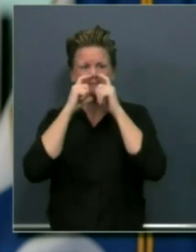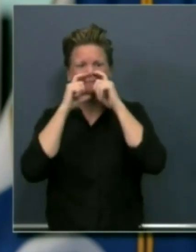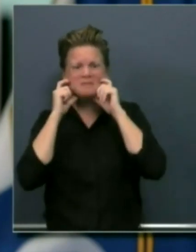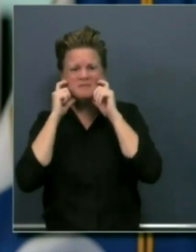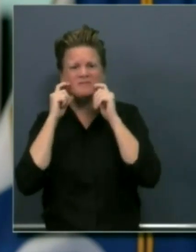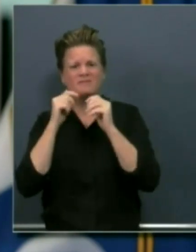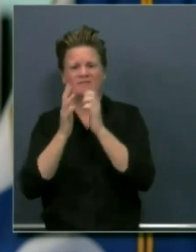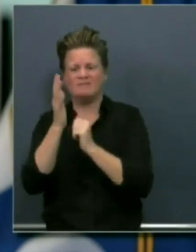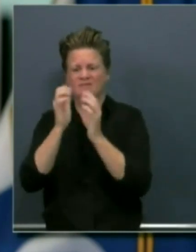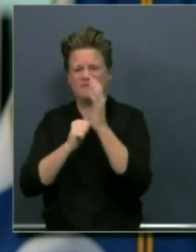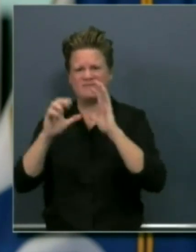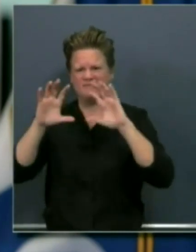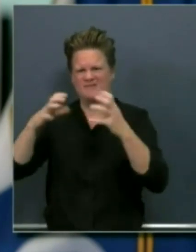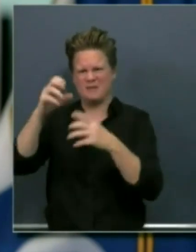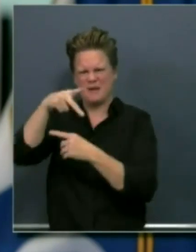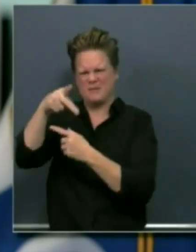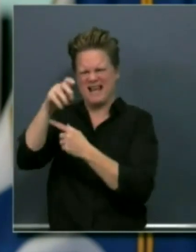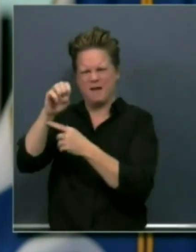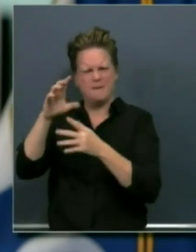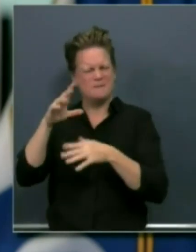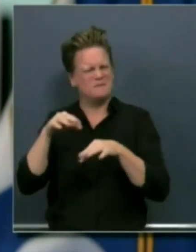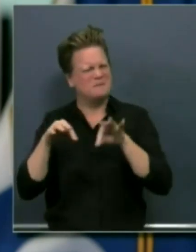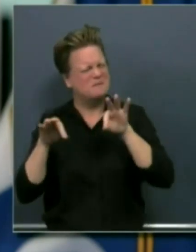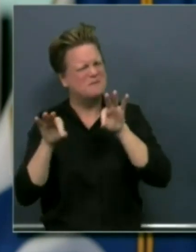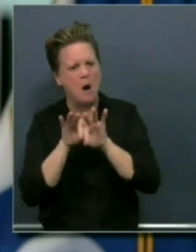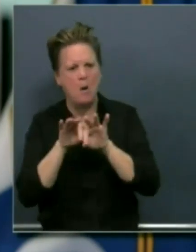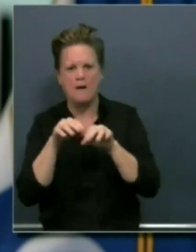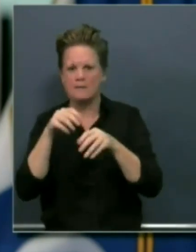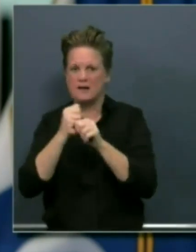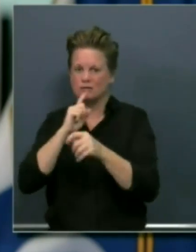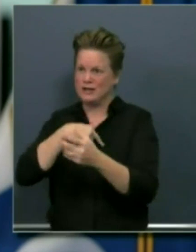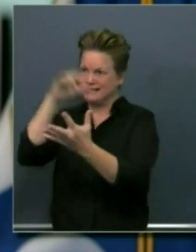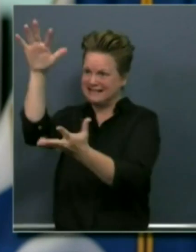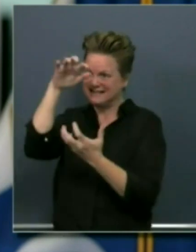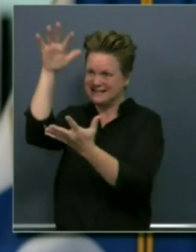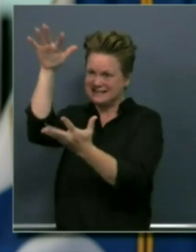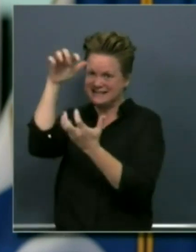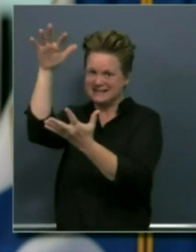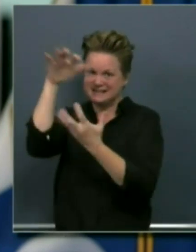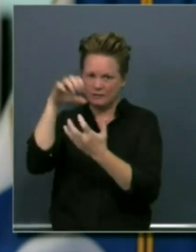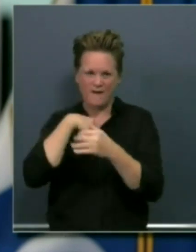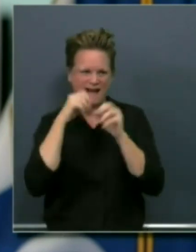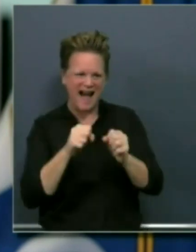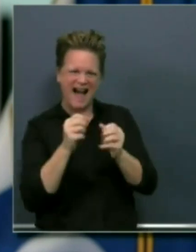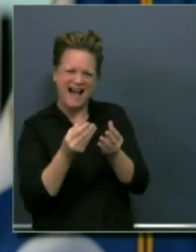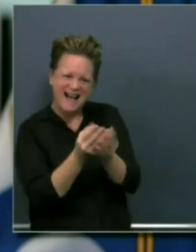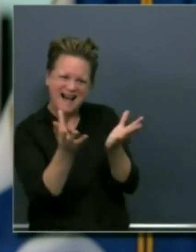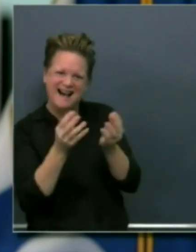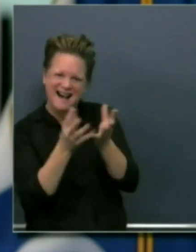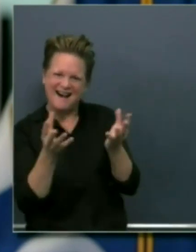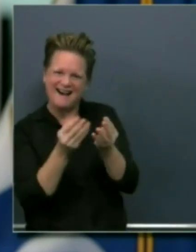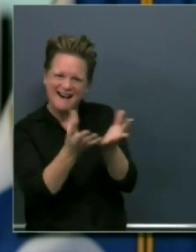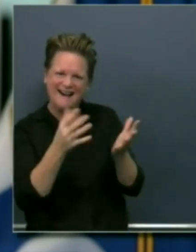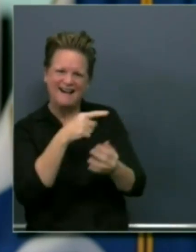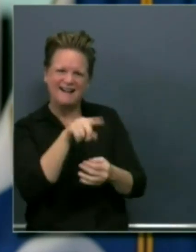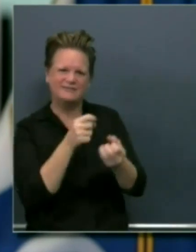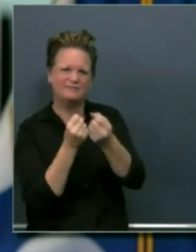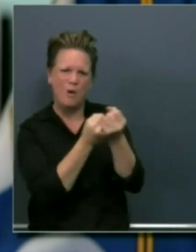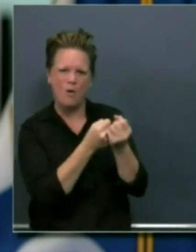OF THEM. NOW BOTH ONLINE AND IN PERSON IN THOSE 20 HOUR TRAINS OF THE PPE IS ALSO FOUNDATIONAL IN THIS EFFORT AS WELL AND SO THAT'S WHY I JUST